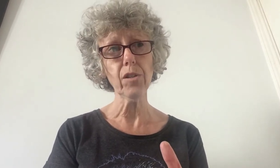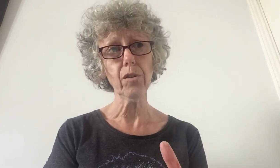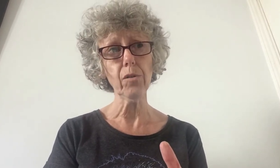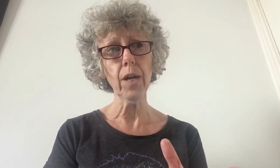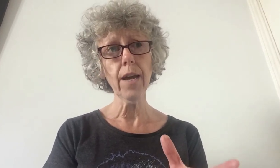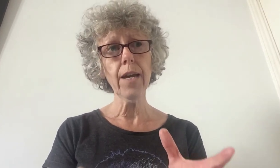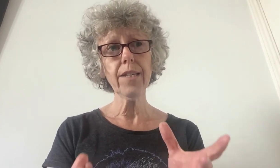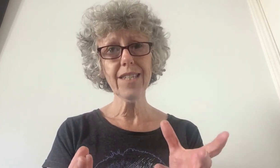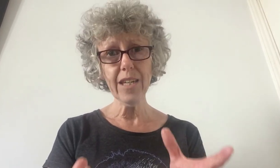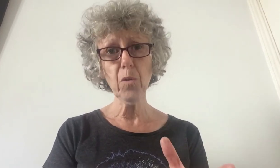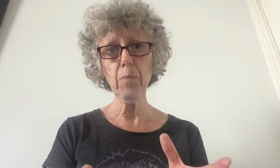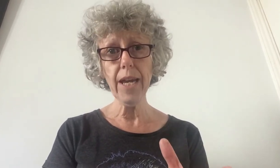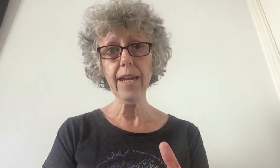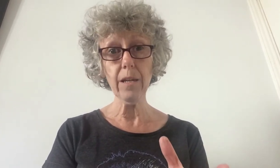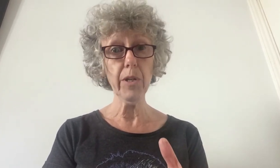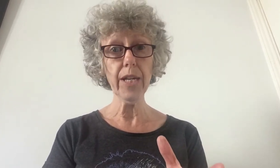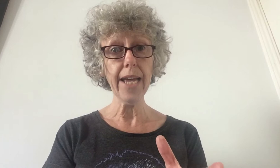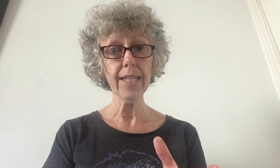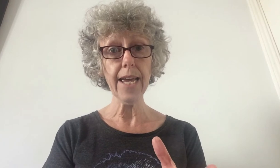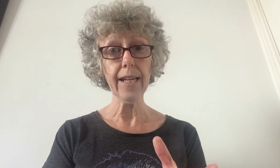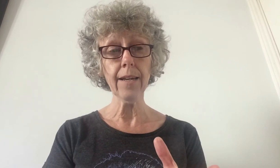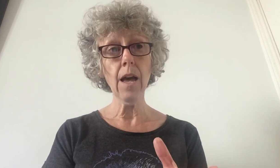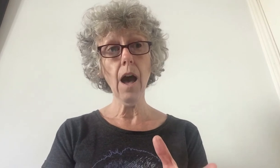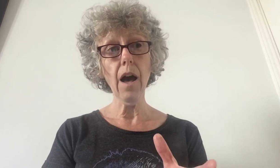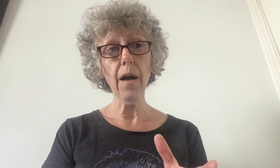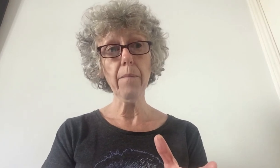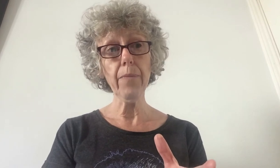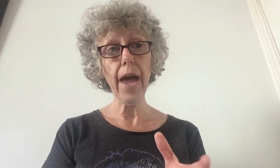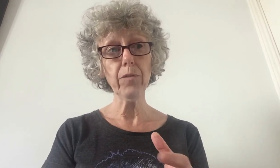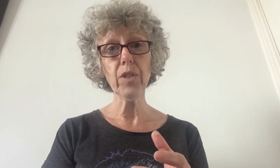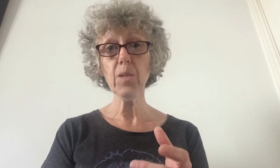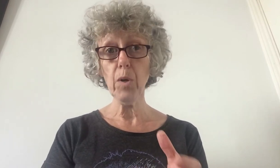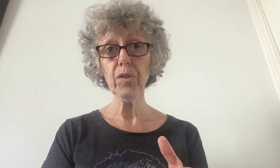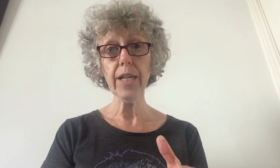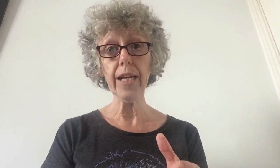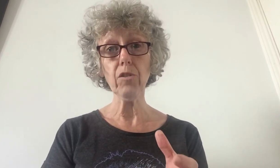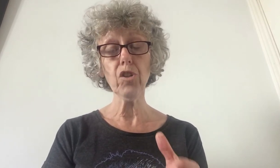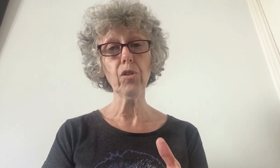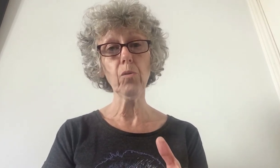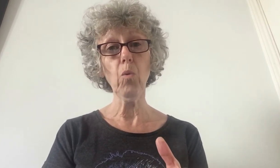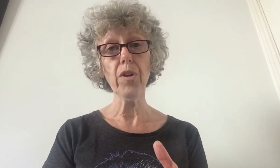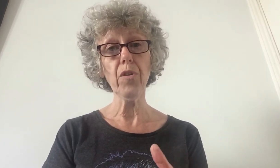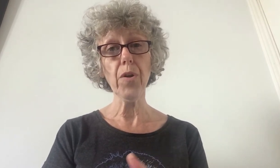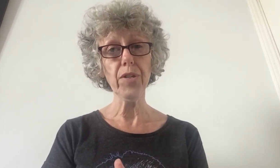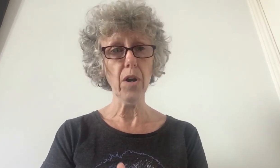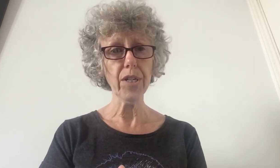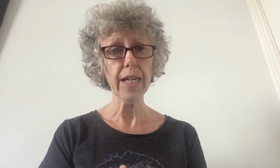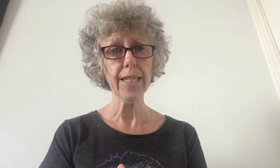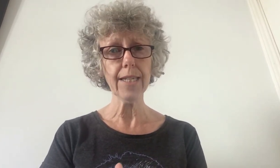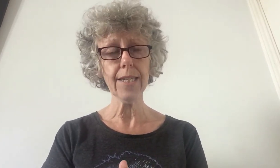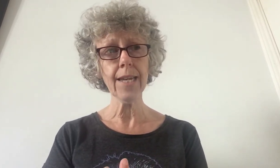to still be communicating and responding to one another as artists